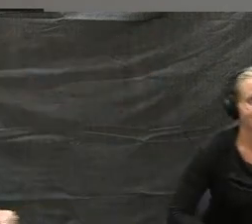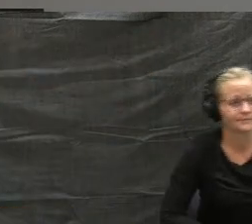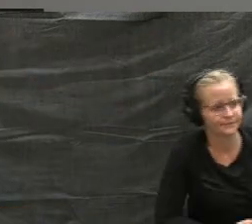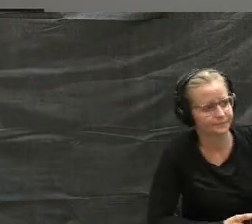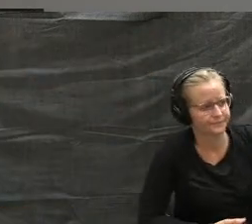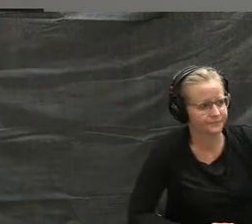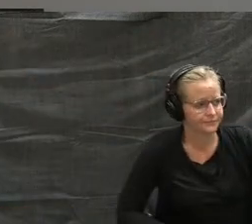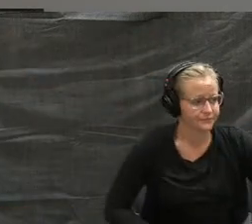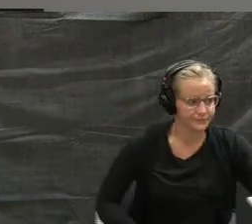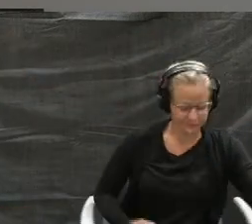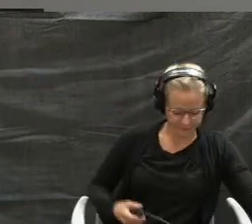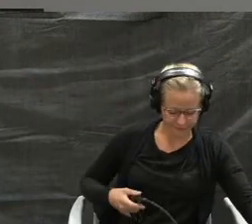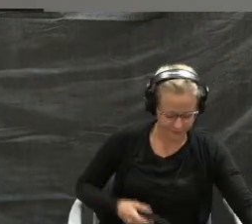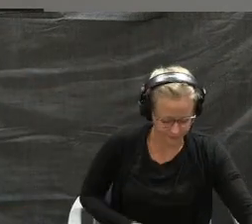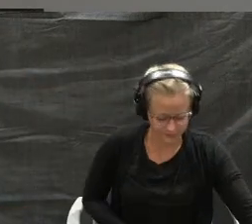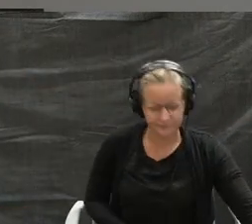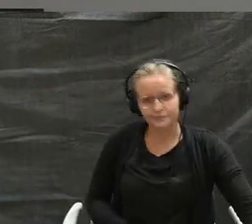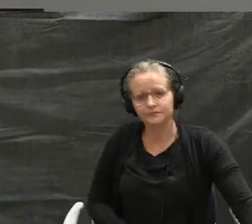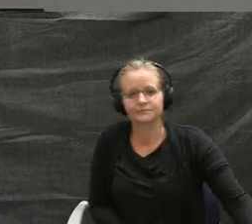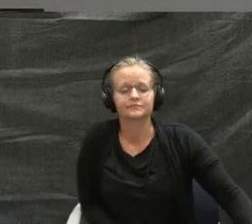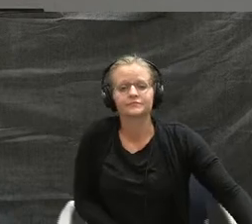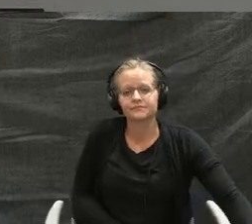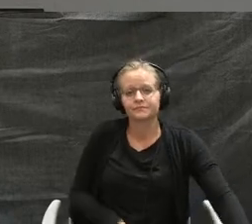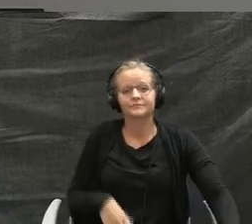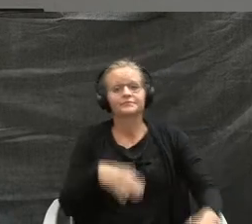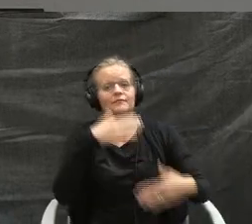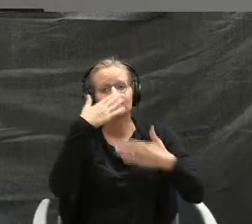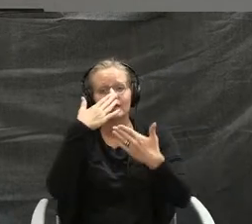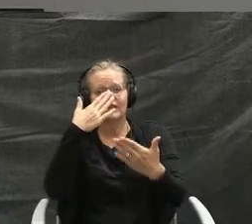All the community members out there who care enough to watch